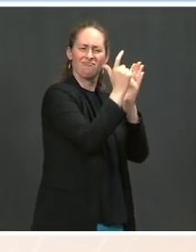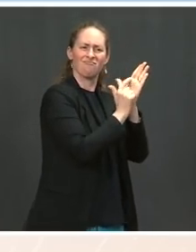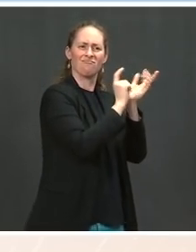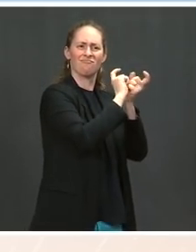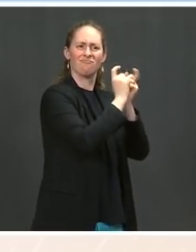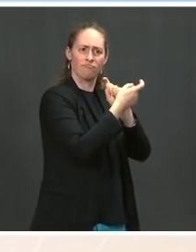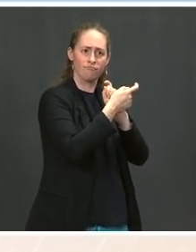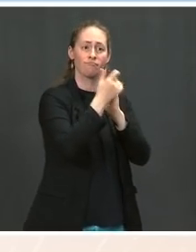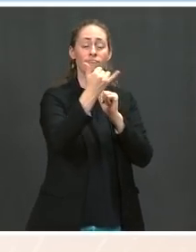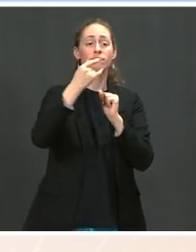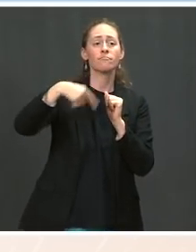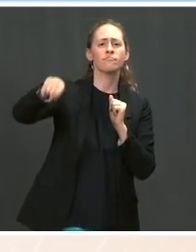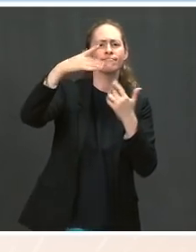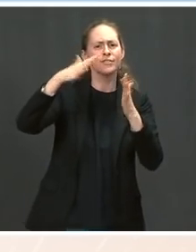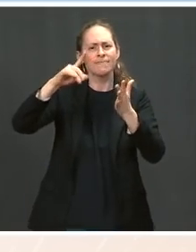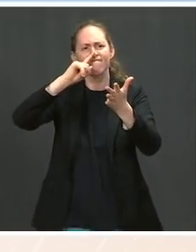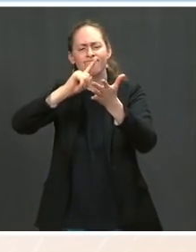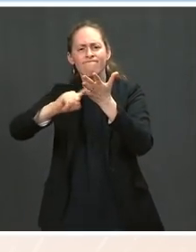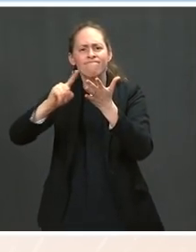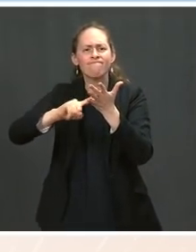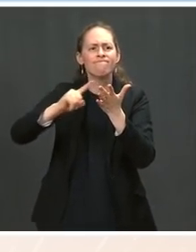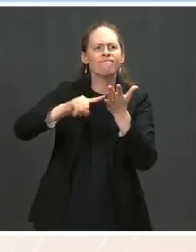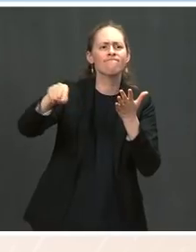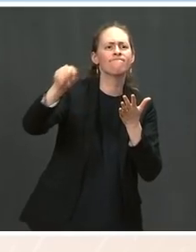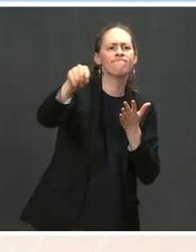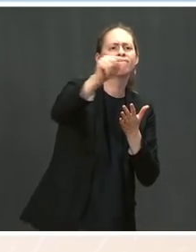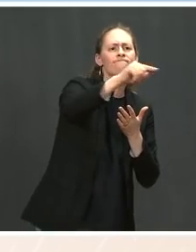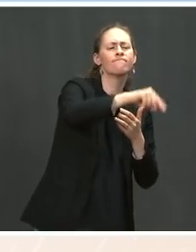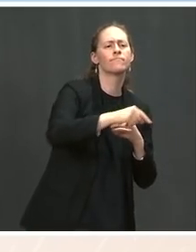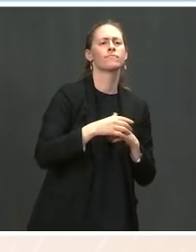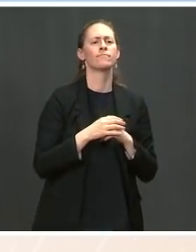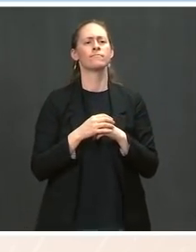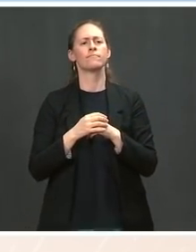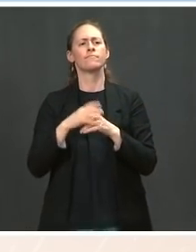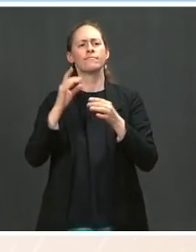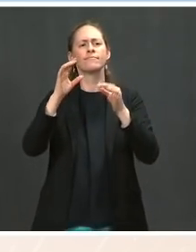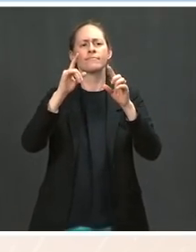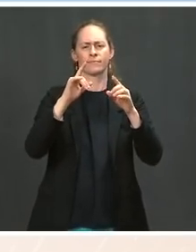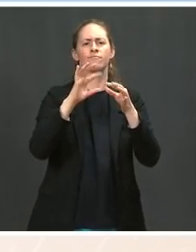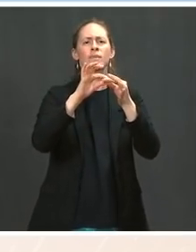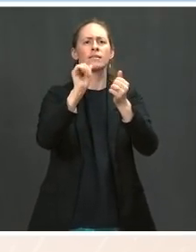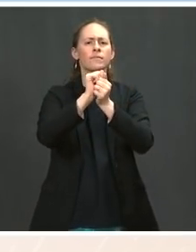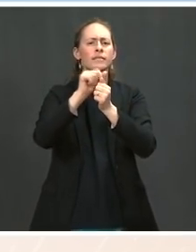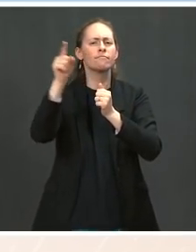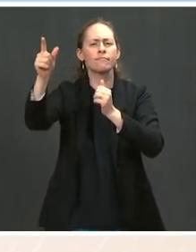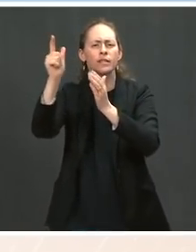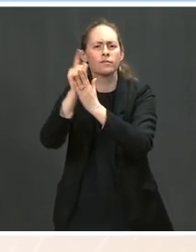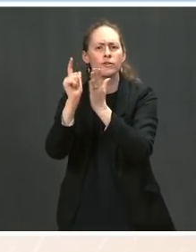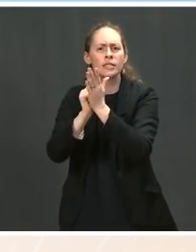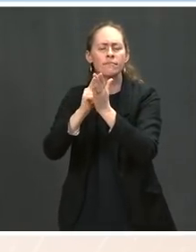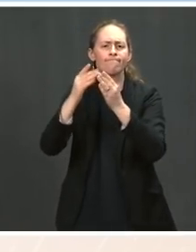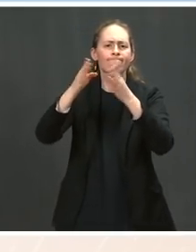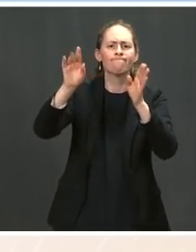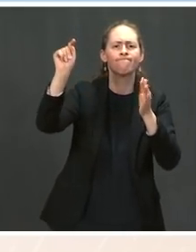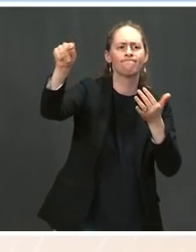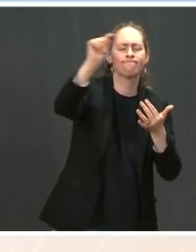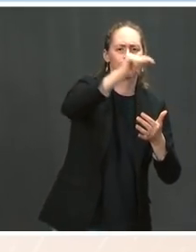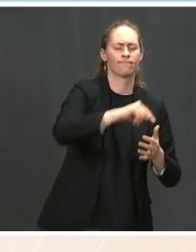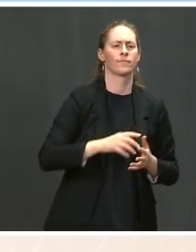you'd have to ask the Attorney General. The Press: Why has President Biden not issued an executive order to recall military equipment